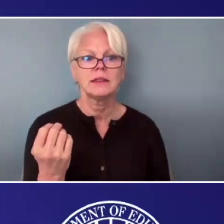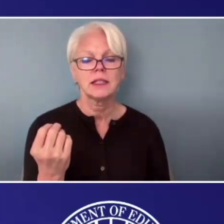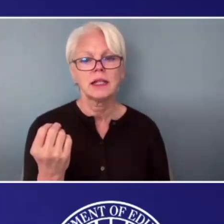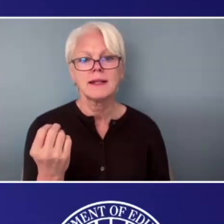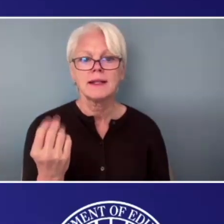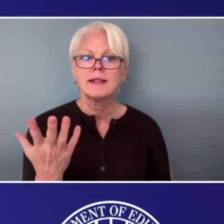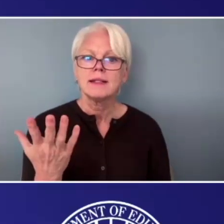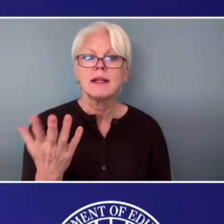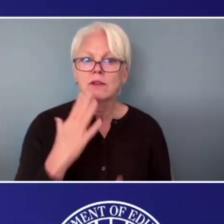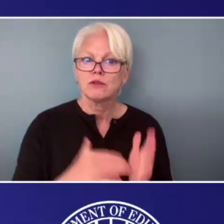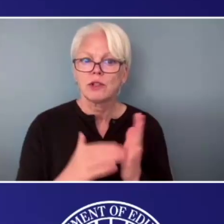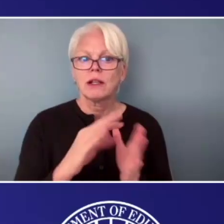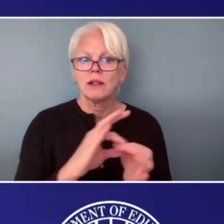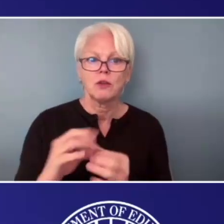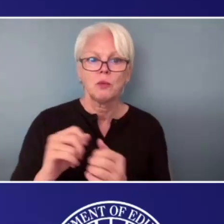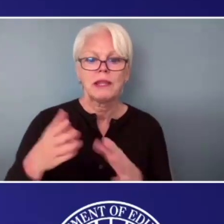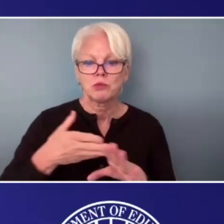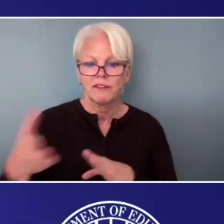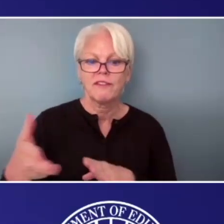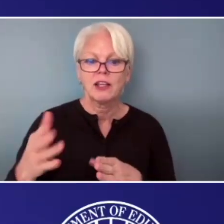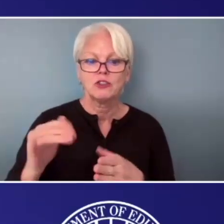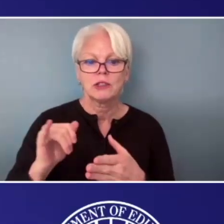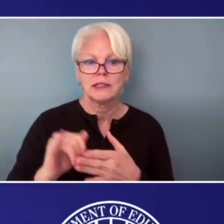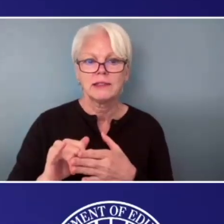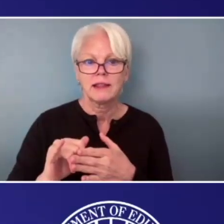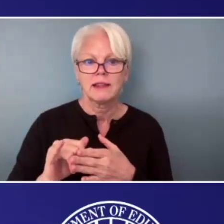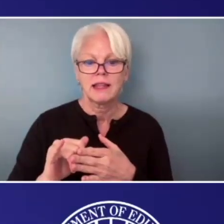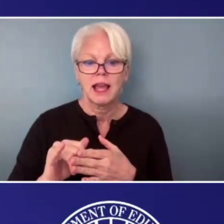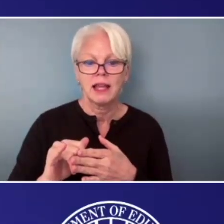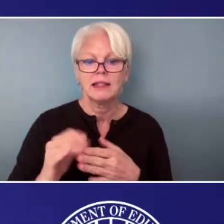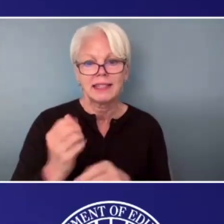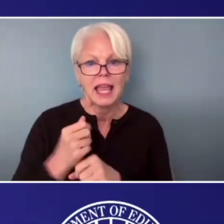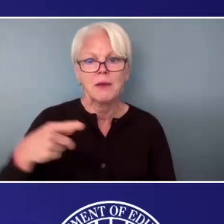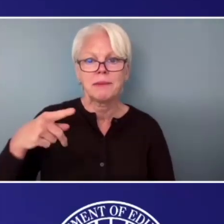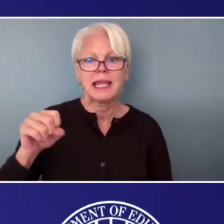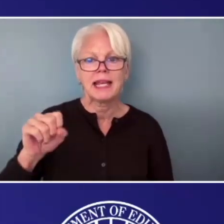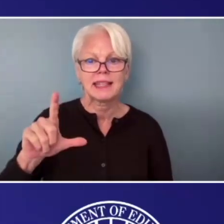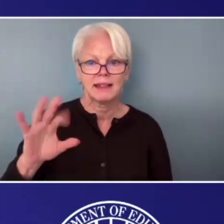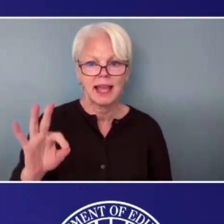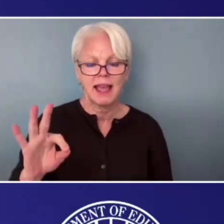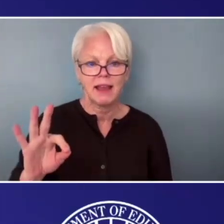frequently associated with professions that get PSLF. And so that interaction is very